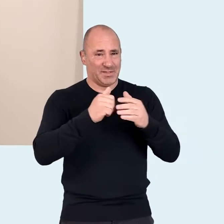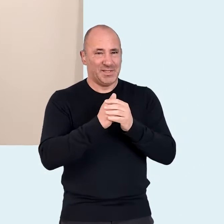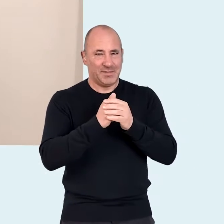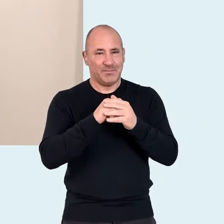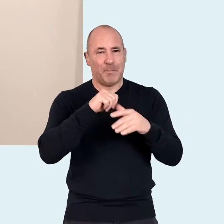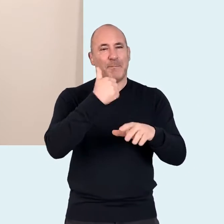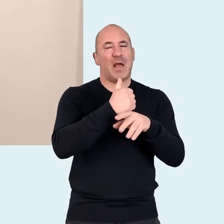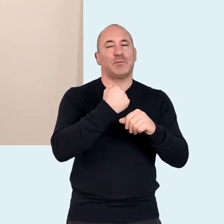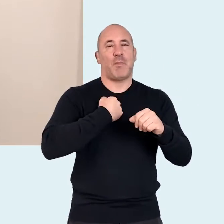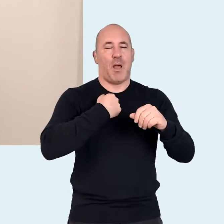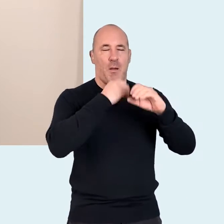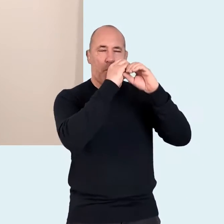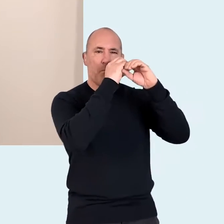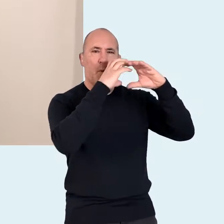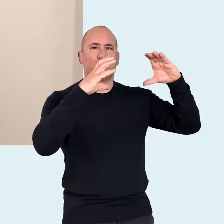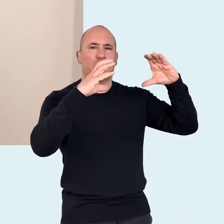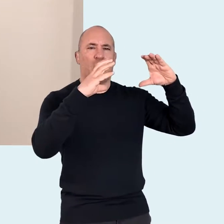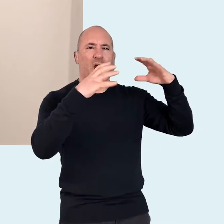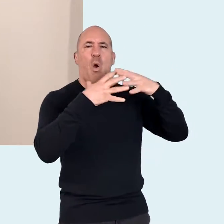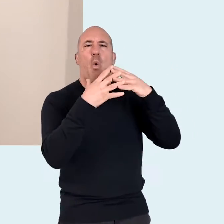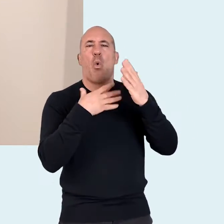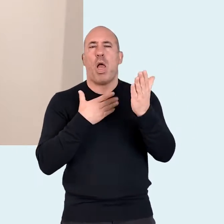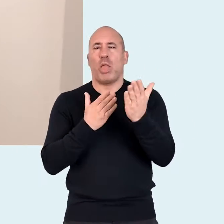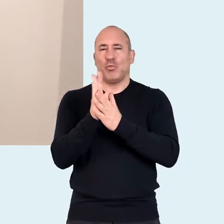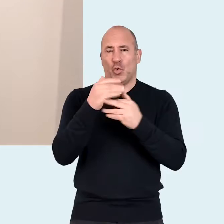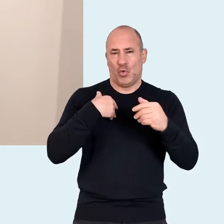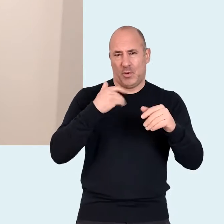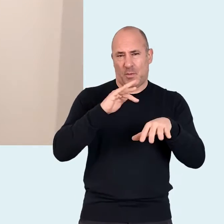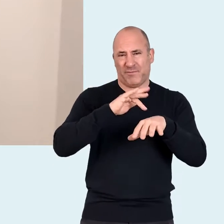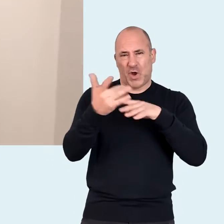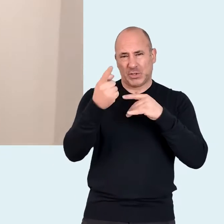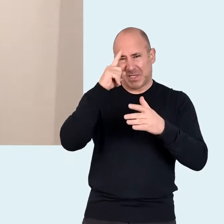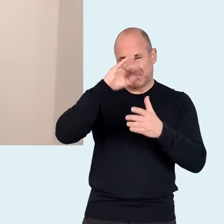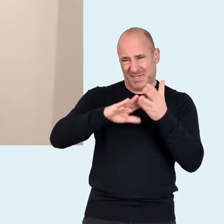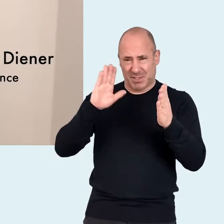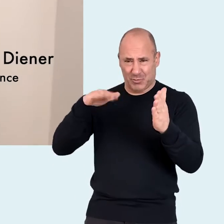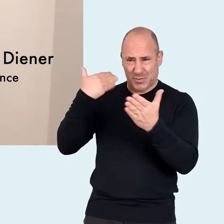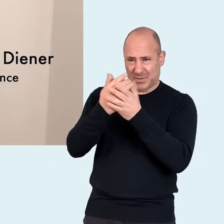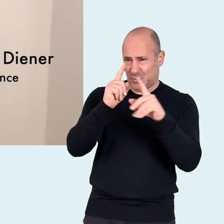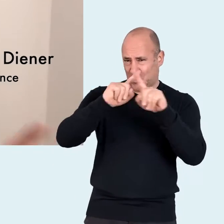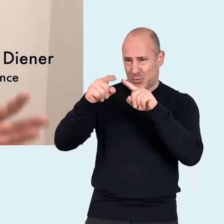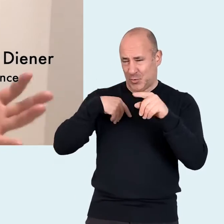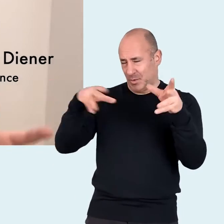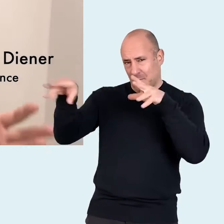My approach to inclusive practice is based on a model from gathering from all